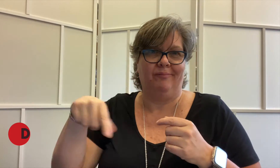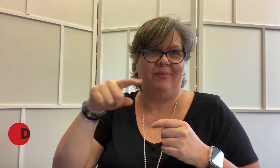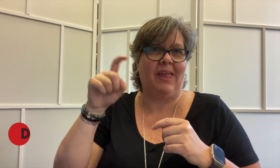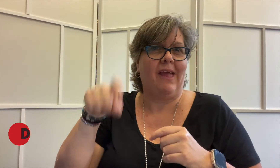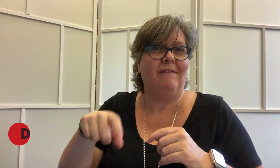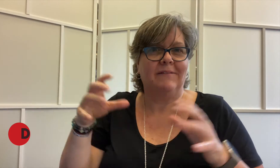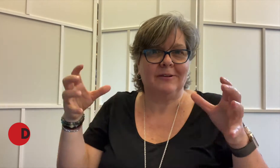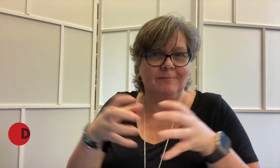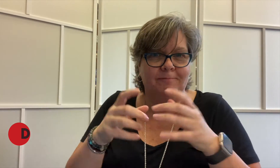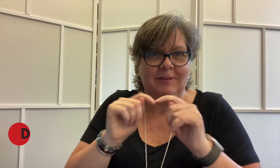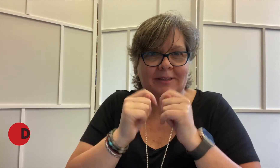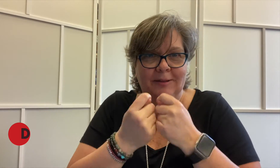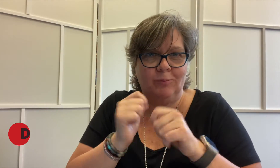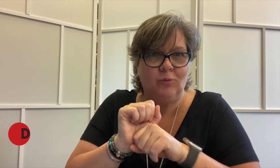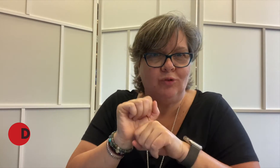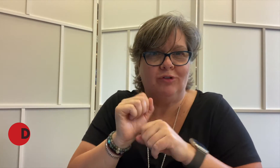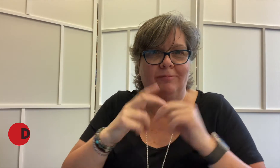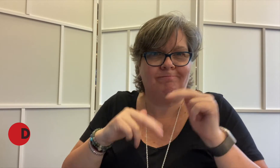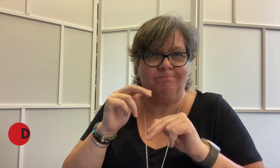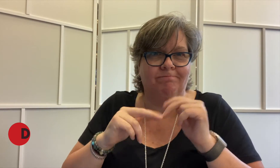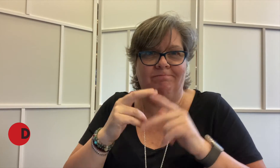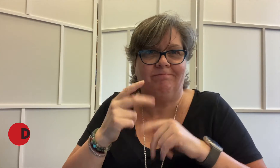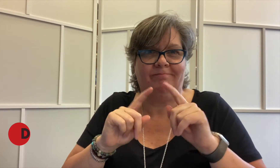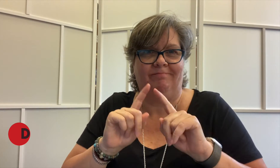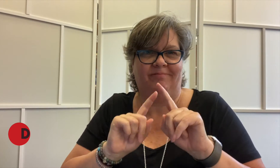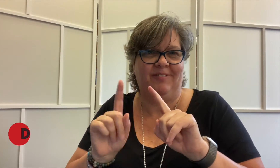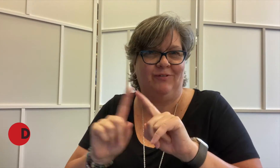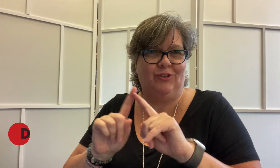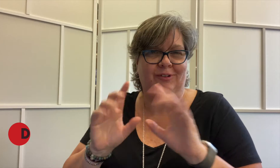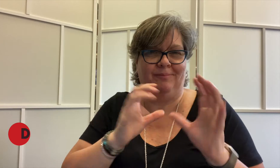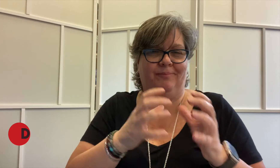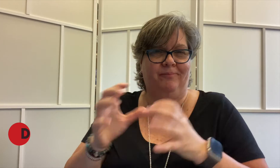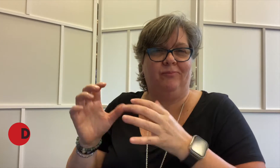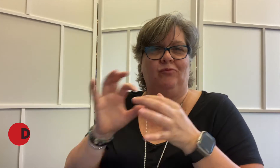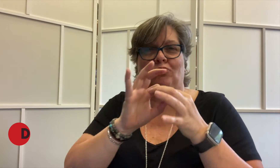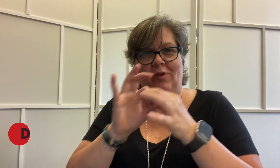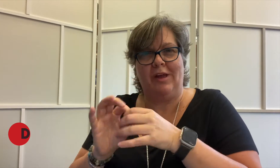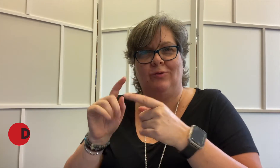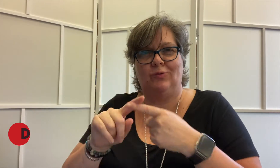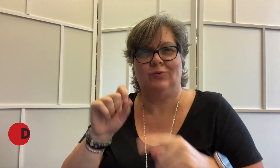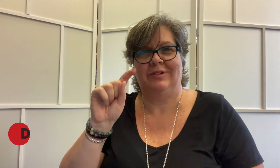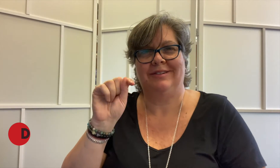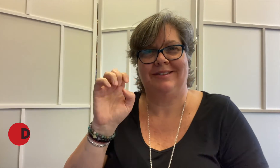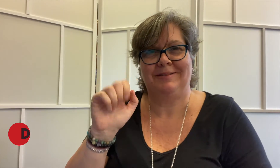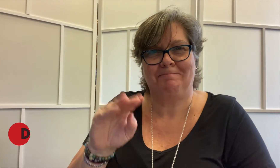and build in different groups related to STEAM.